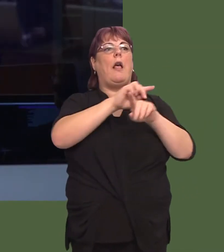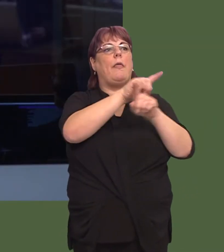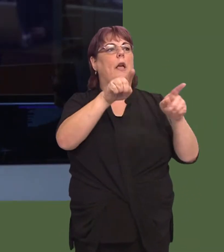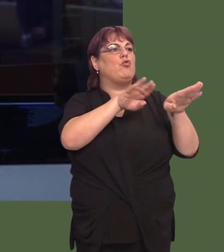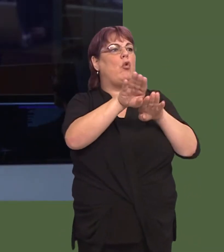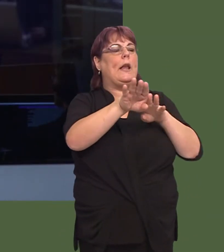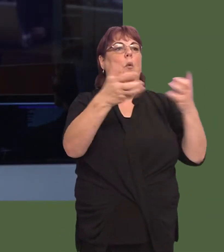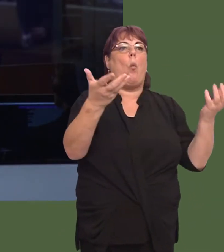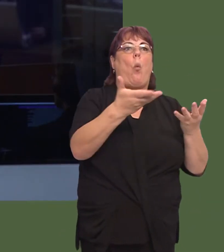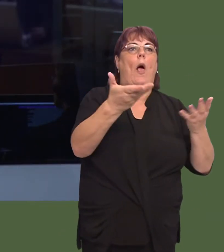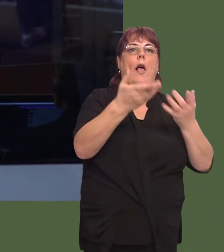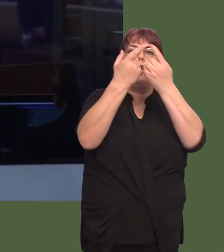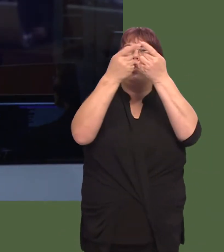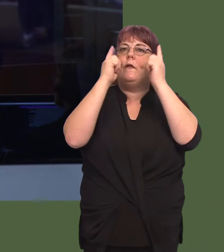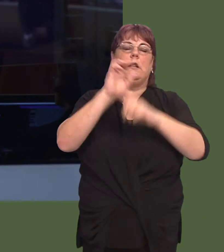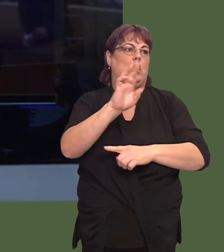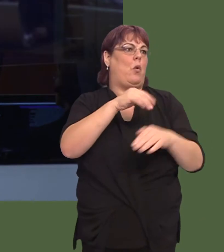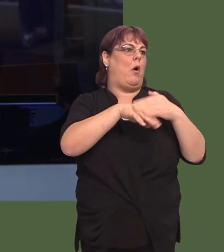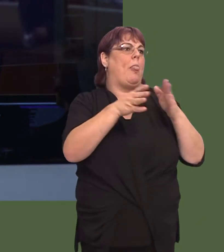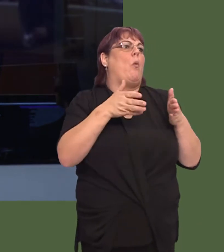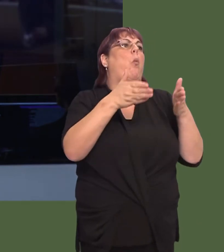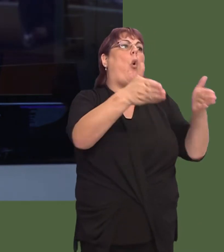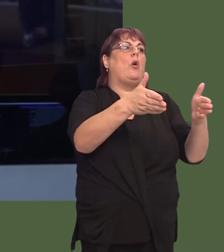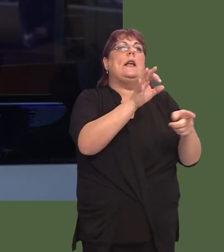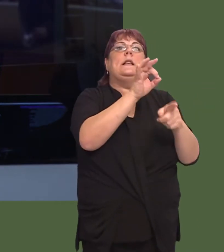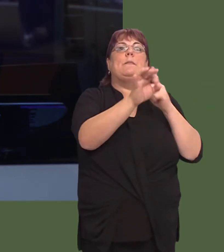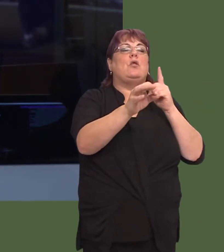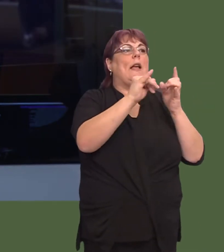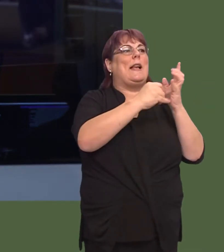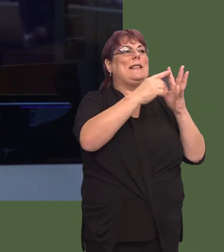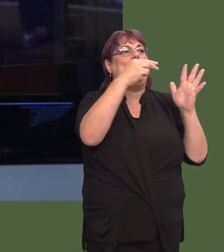SEN staff. Incidentally, Mark Drakeford said in 2015 that,